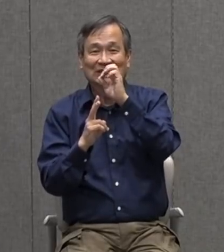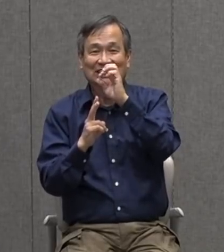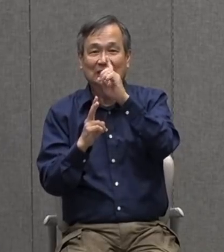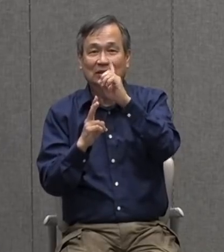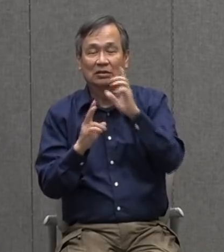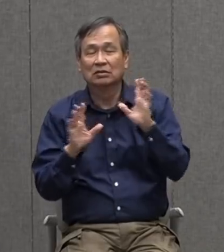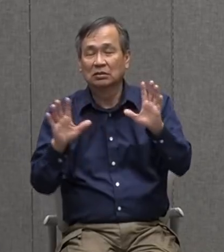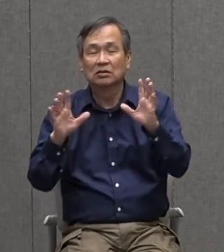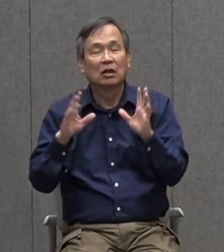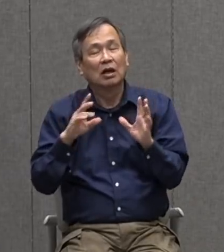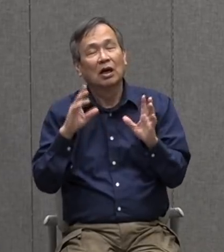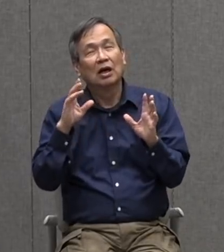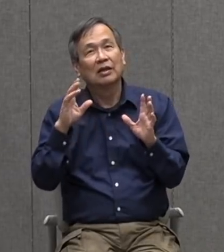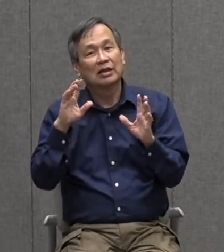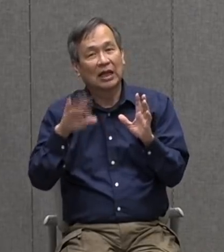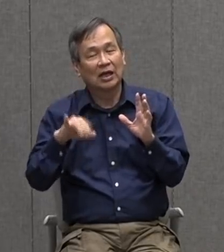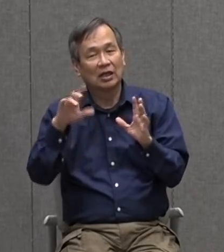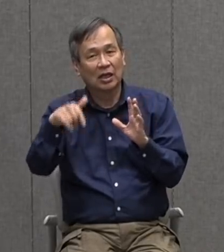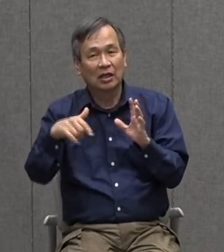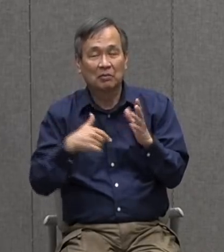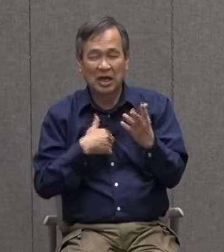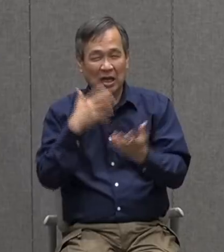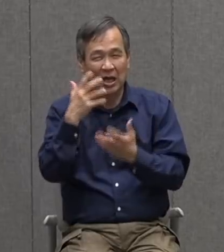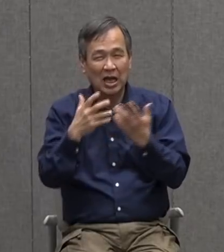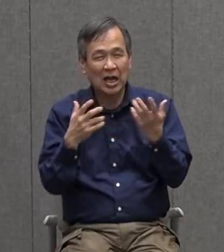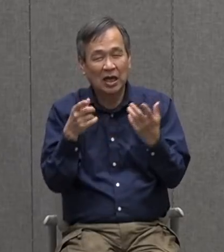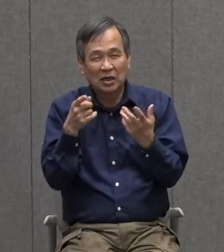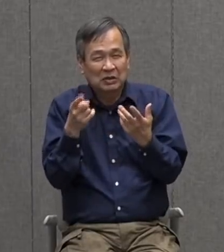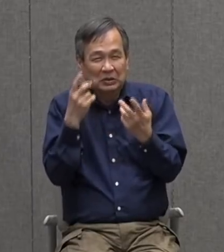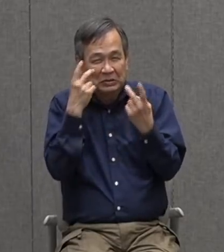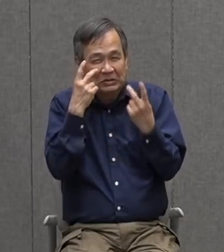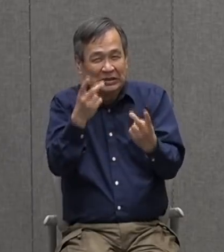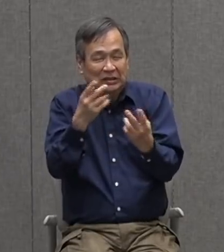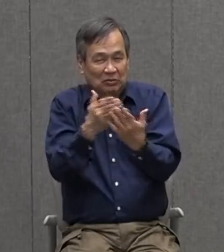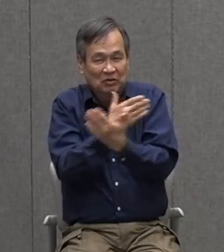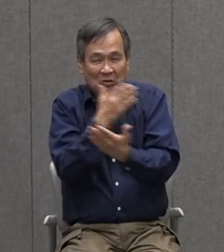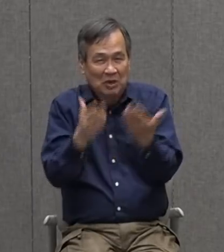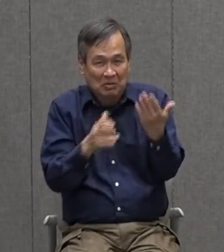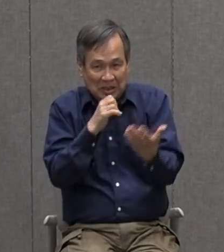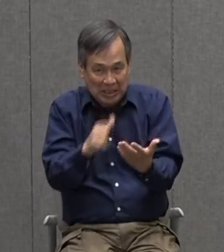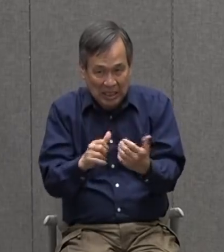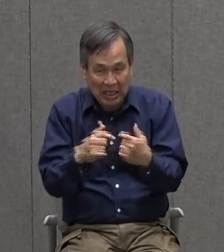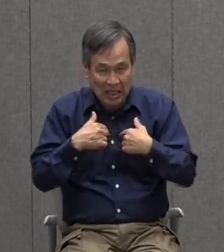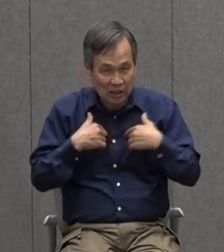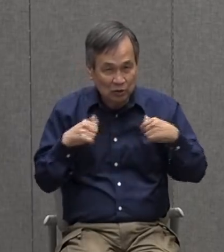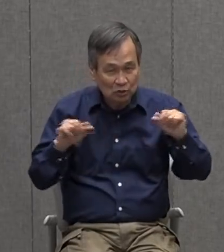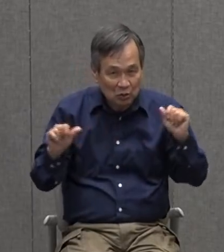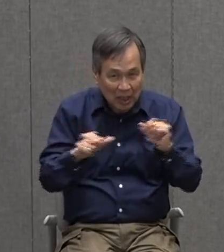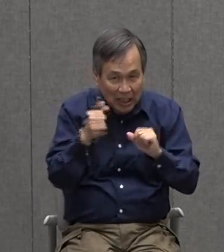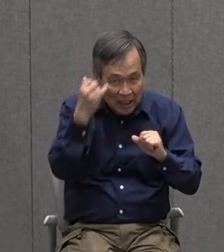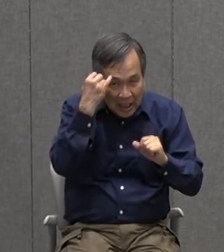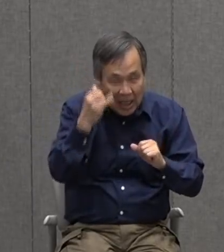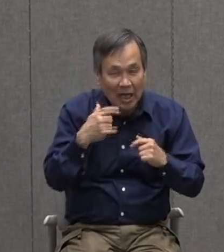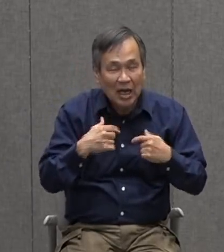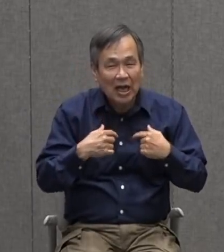So I'm gonna do something that you may have seen before, or you may not have seen before. And in that one, I'm actually gonna do